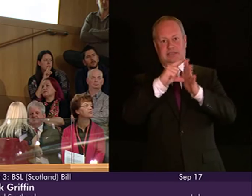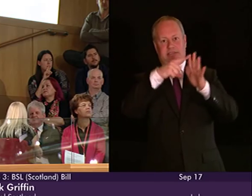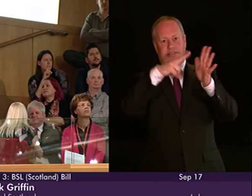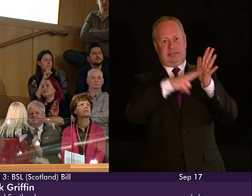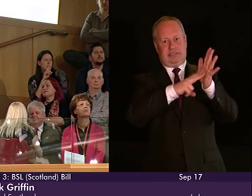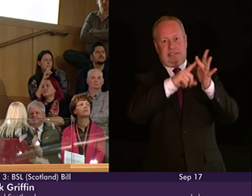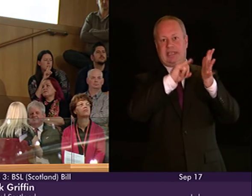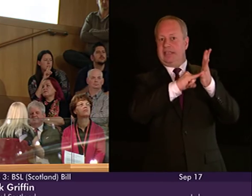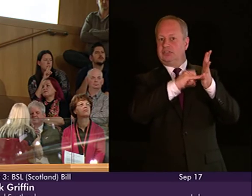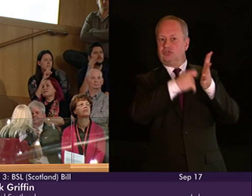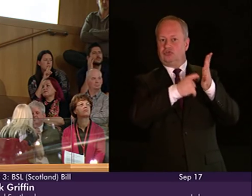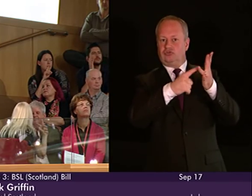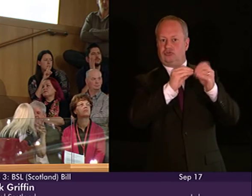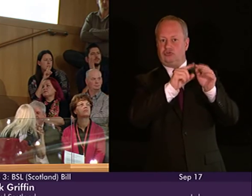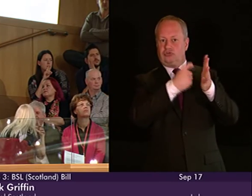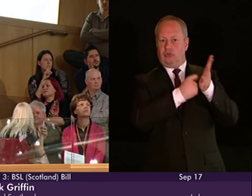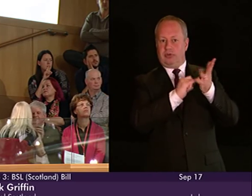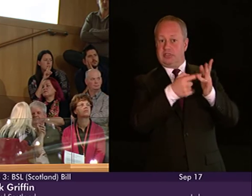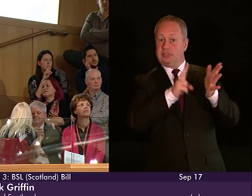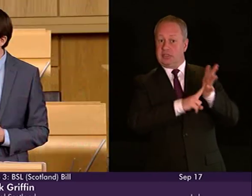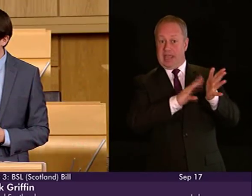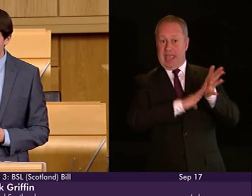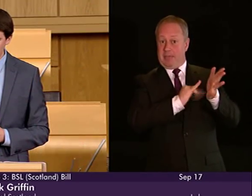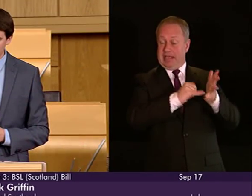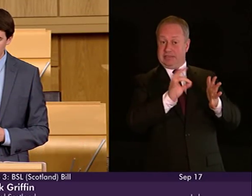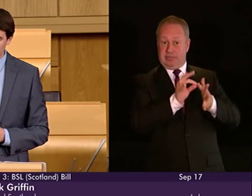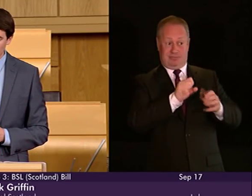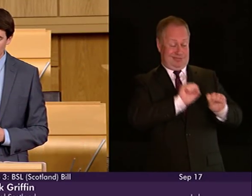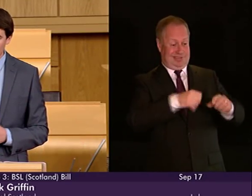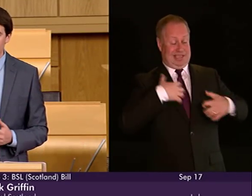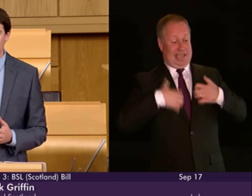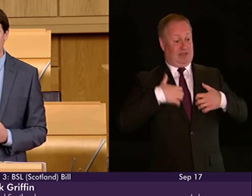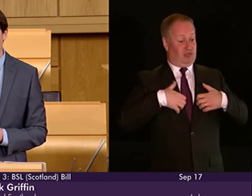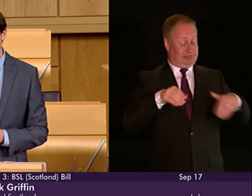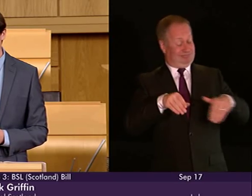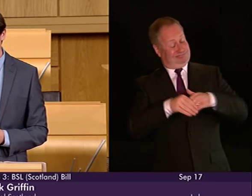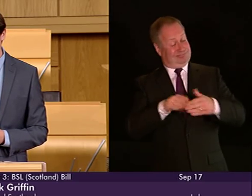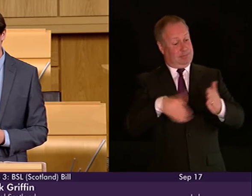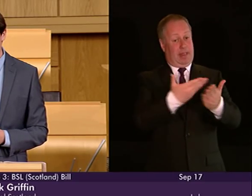keen interest in the bill. He and I lodged a number of amendments to guarantee the inclusion